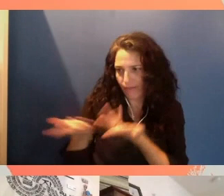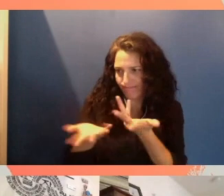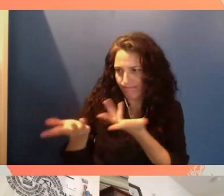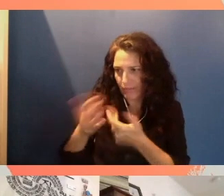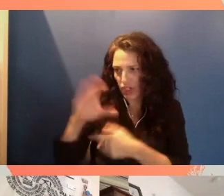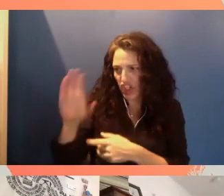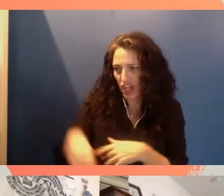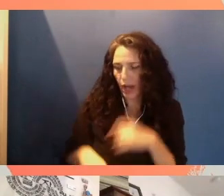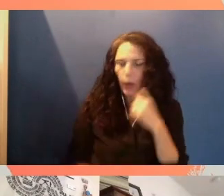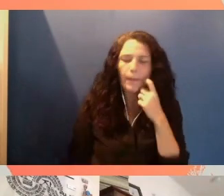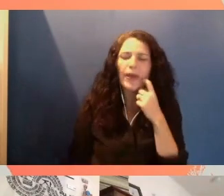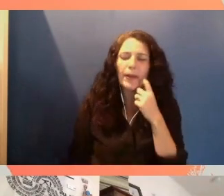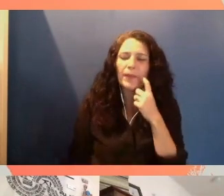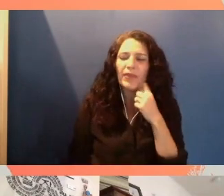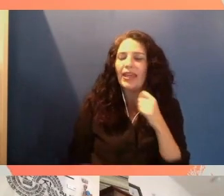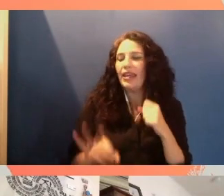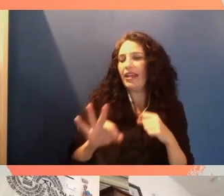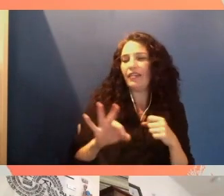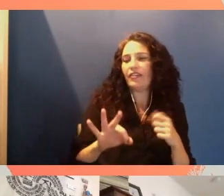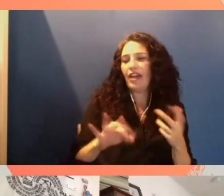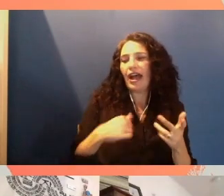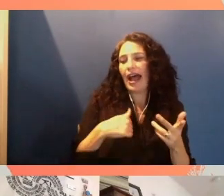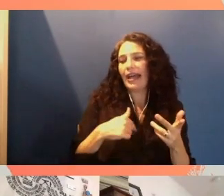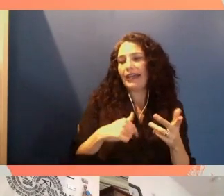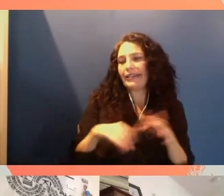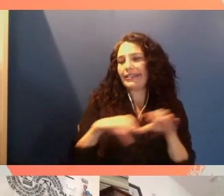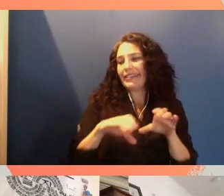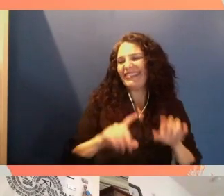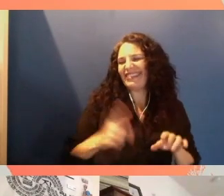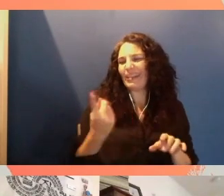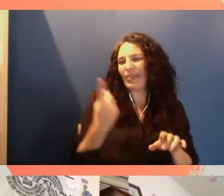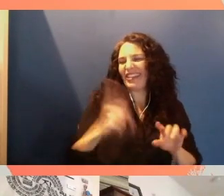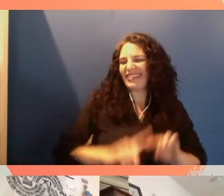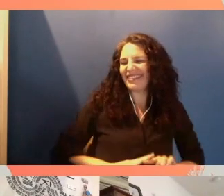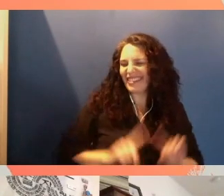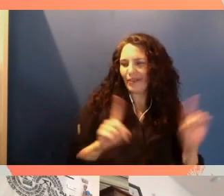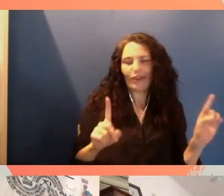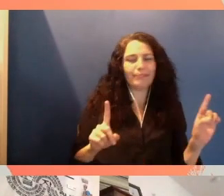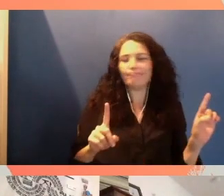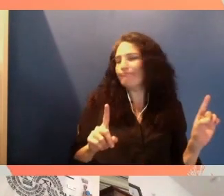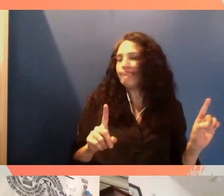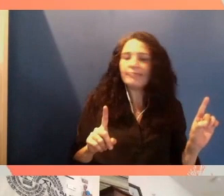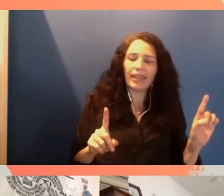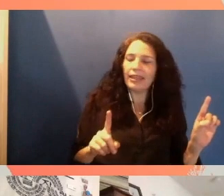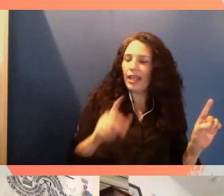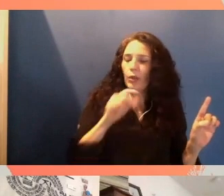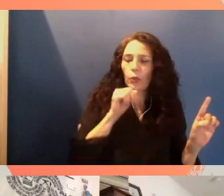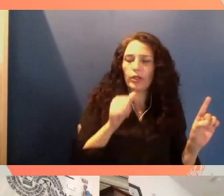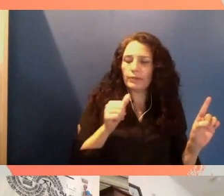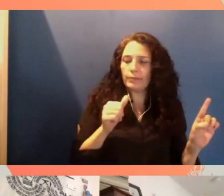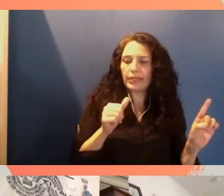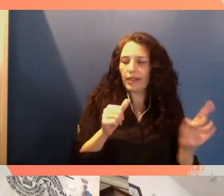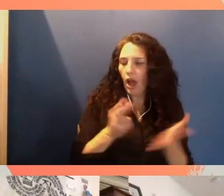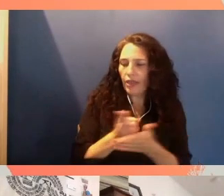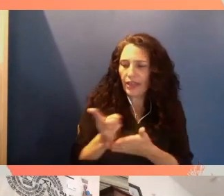that that would be, that wouldn't be authentic. That would be a disservice to the project that I was making.